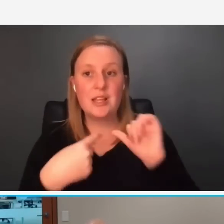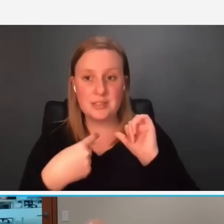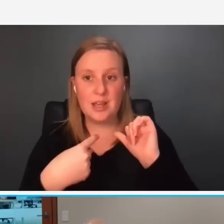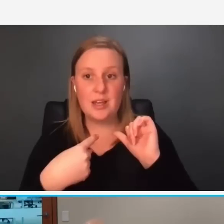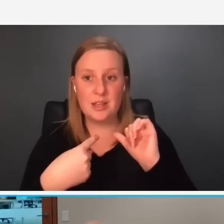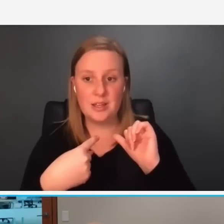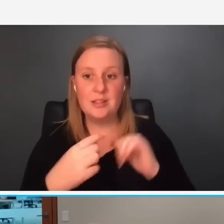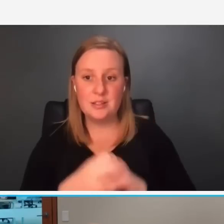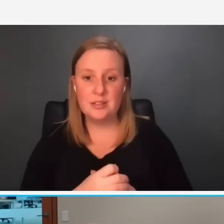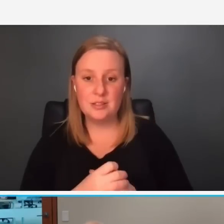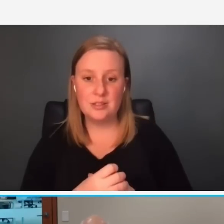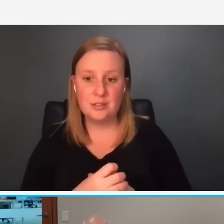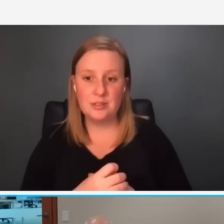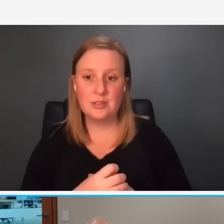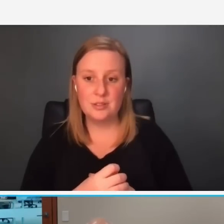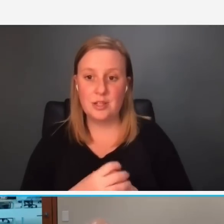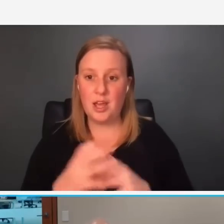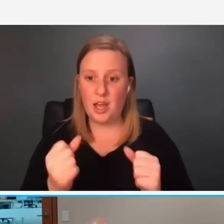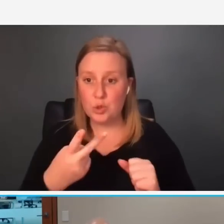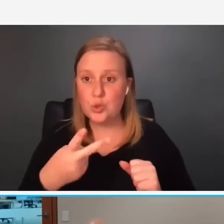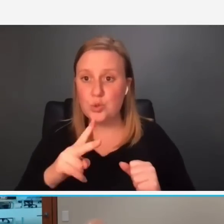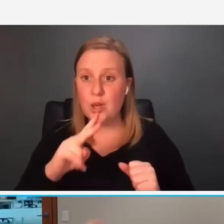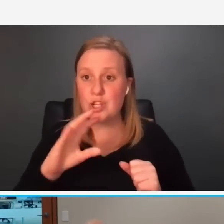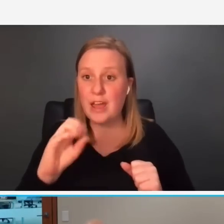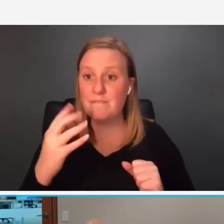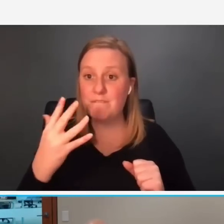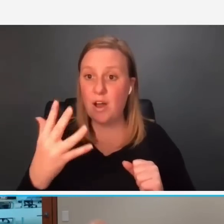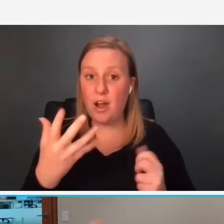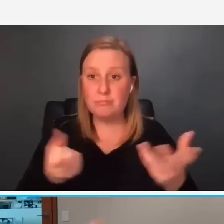we've been getting 205 questions into us so we'll